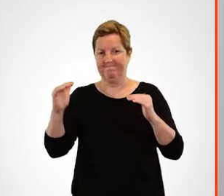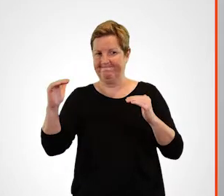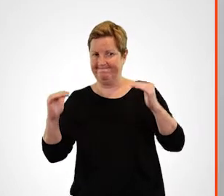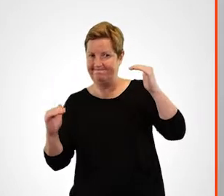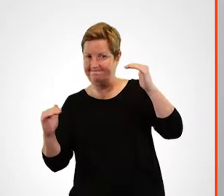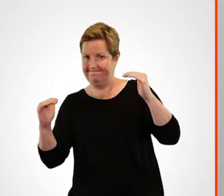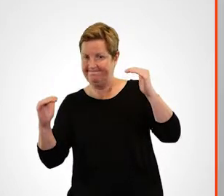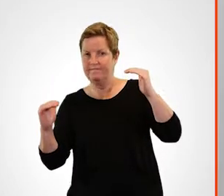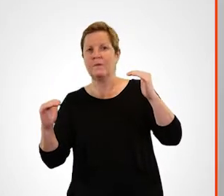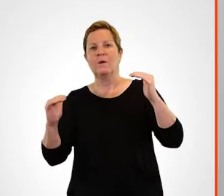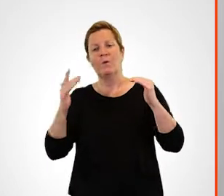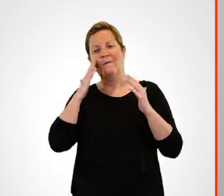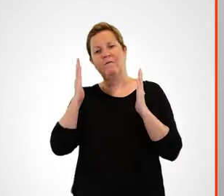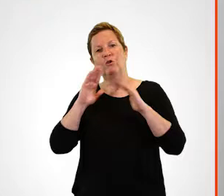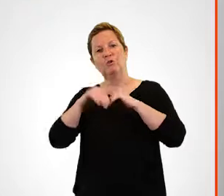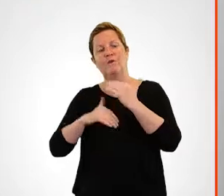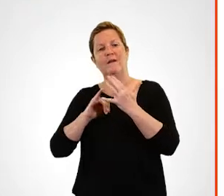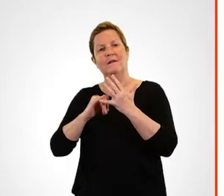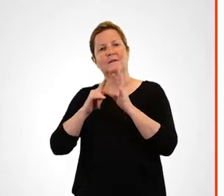when children begin to learn the syntax of their language -